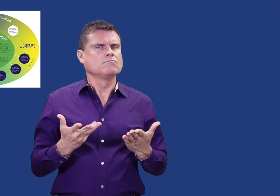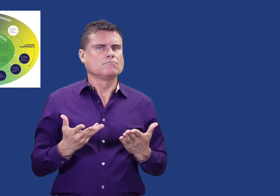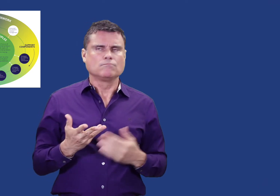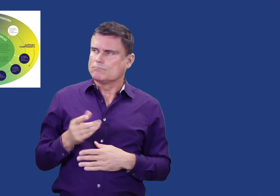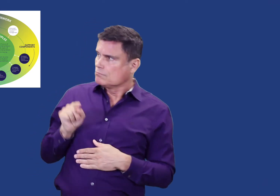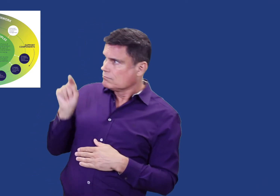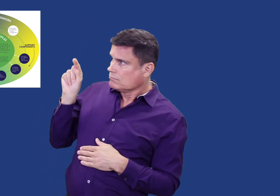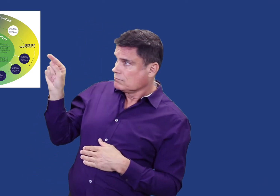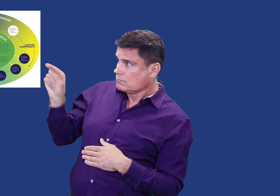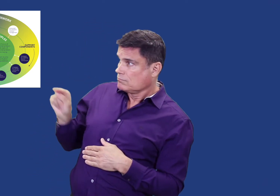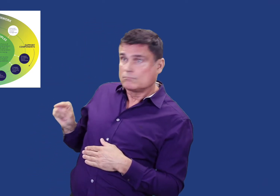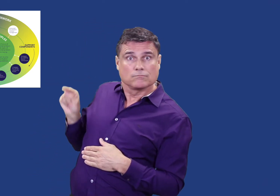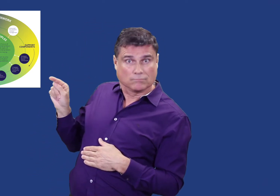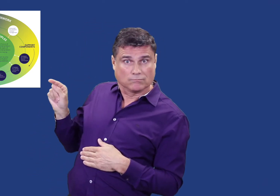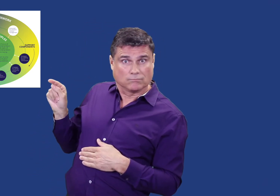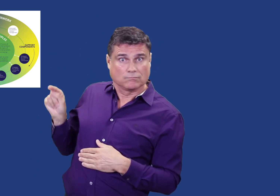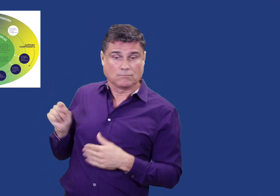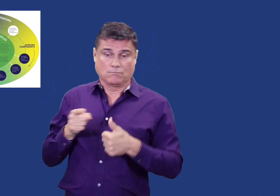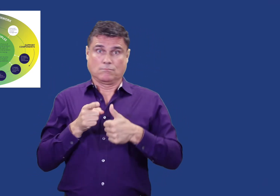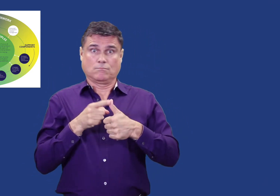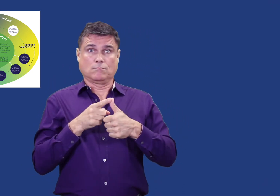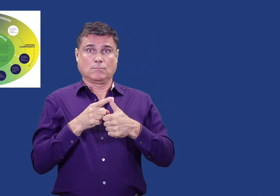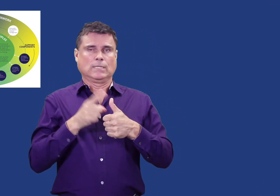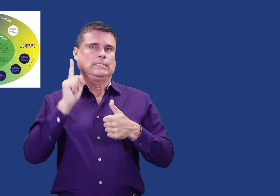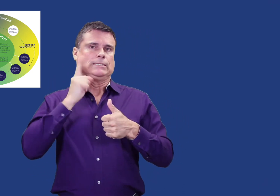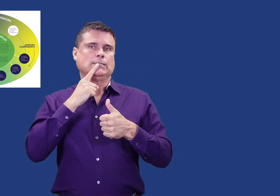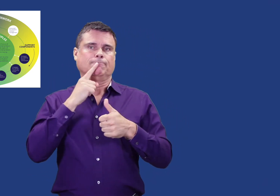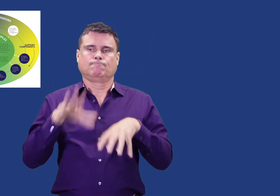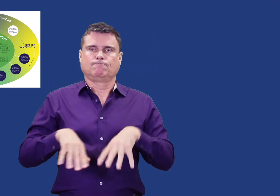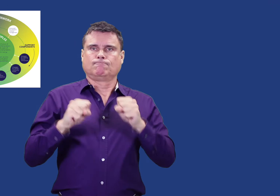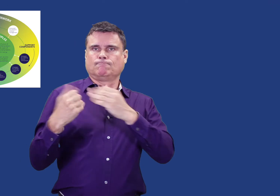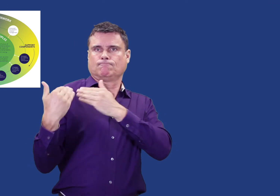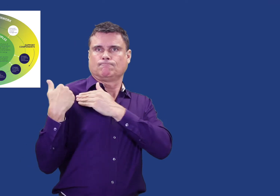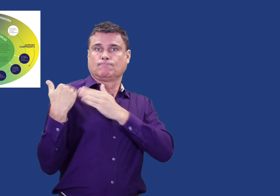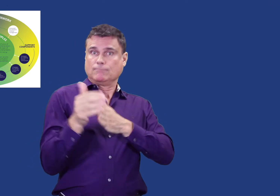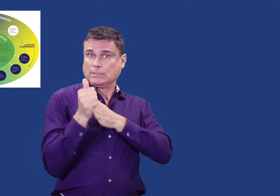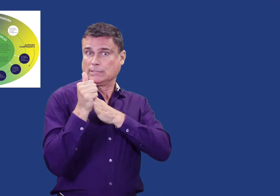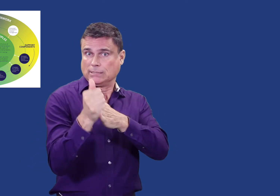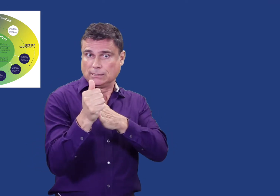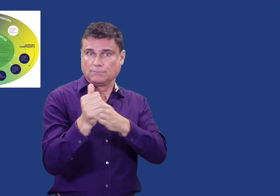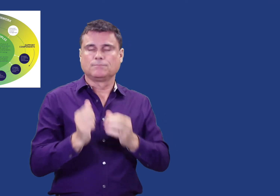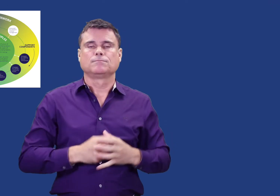THE SERVICE PRINCIPLES ARE 1. DEAF LED